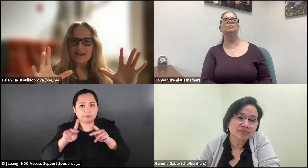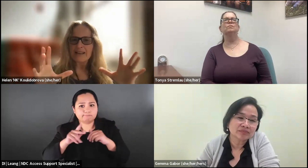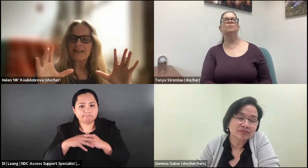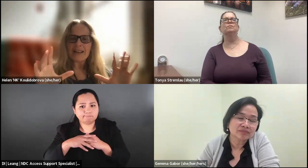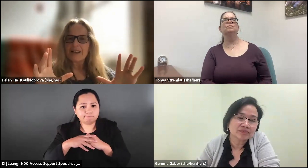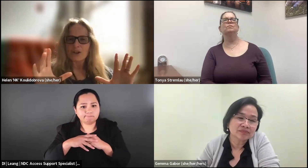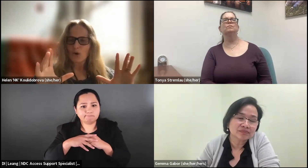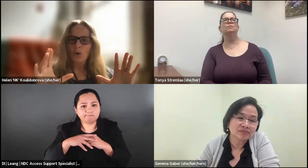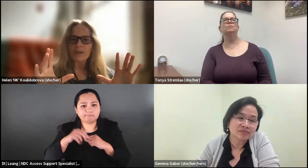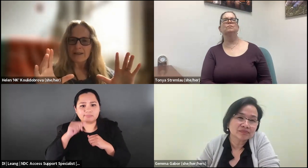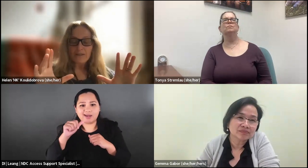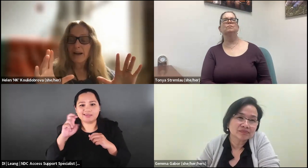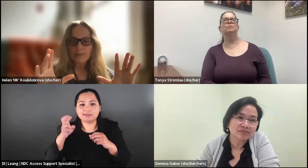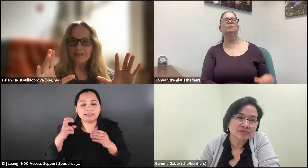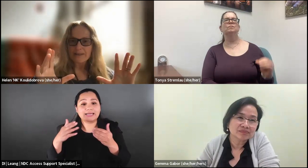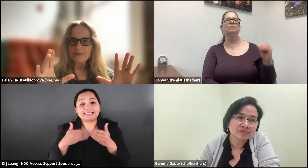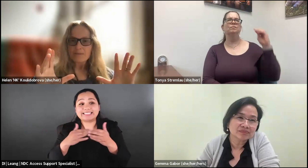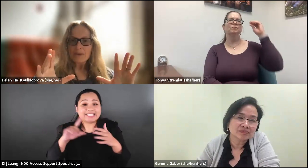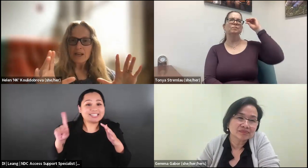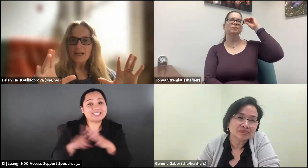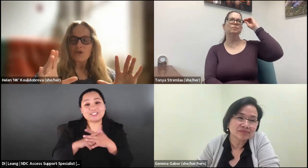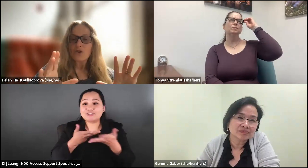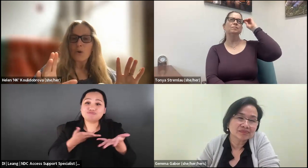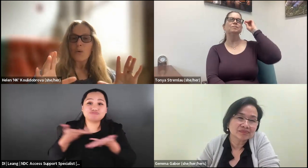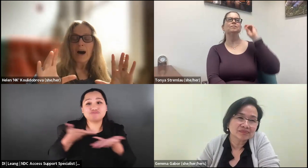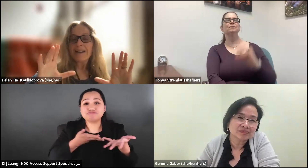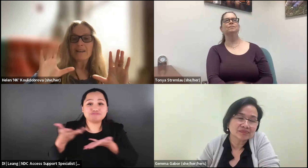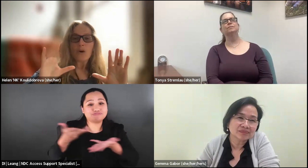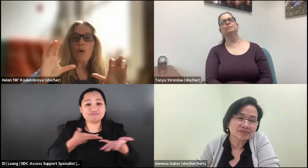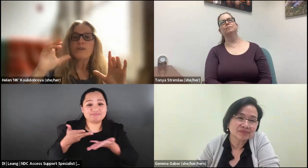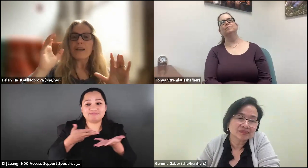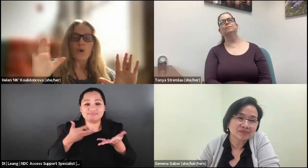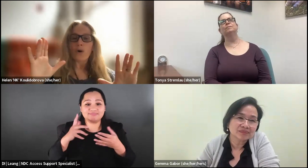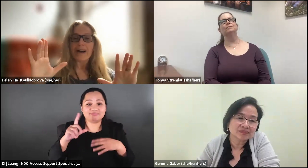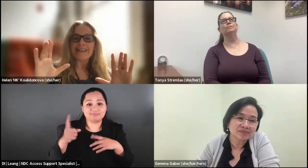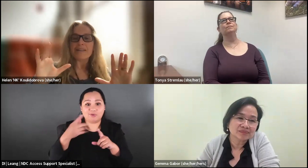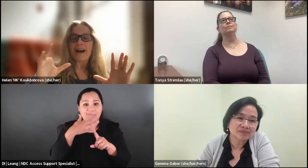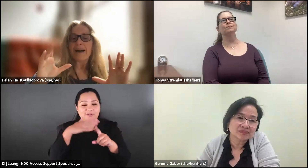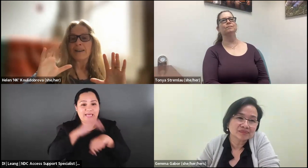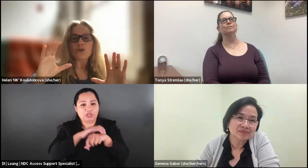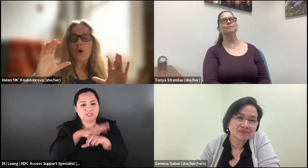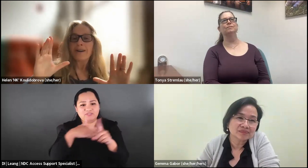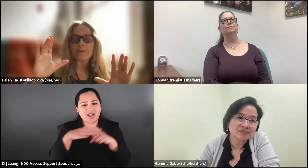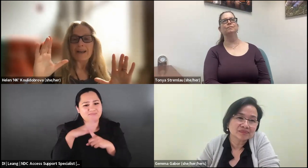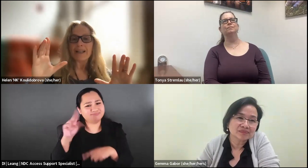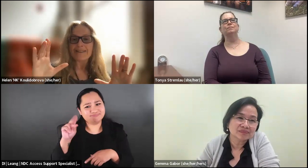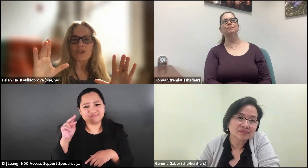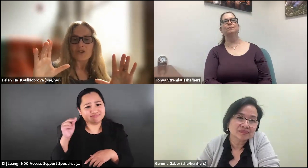in an English-only environment. And so all day long, I talk in my classes